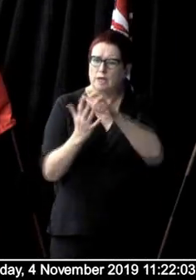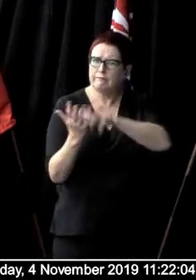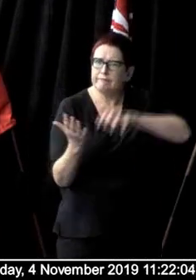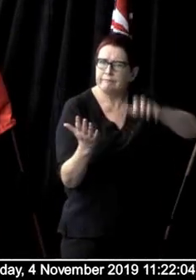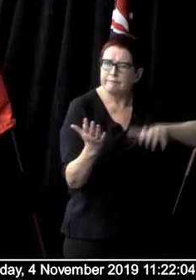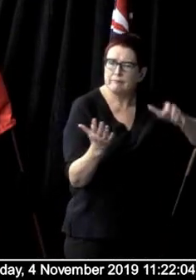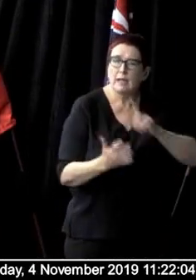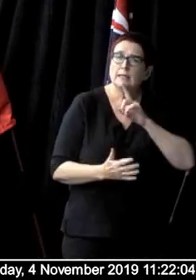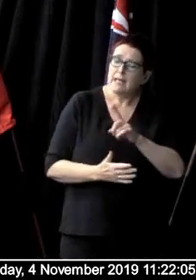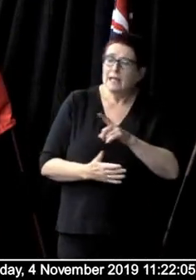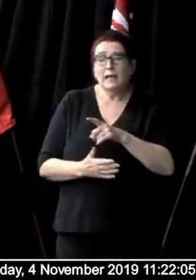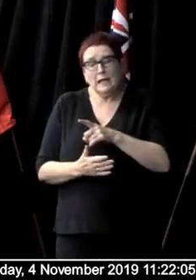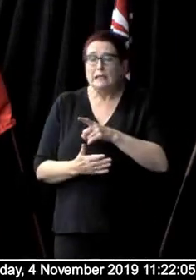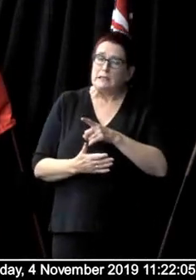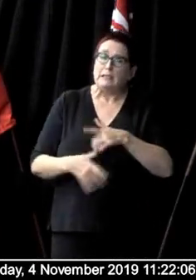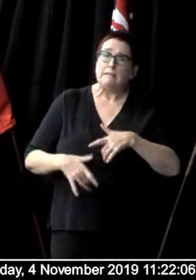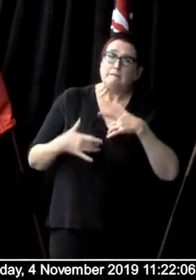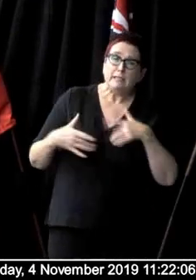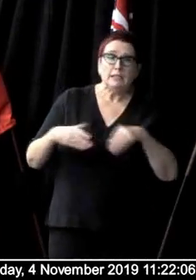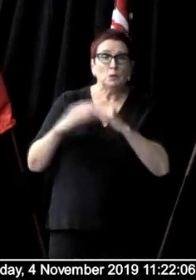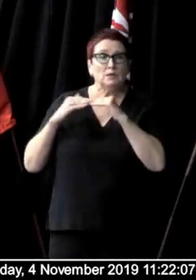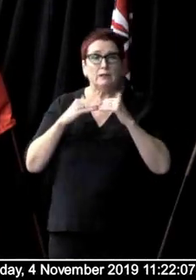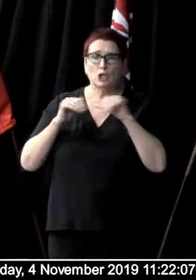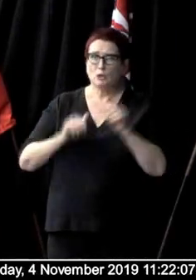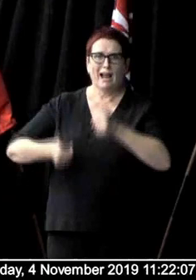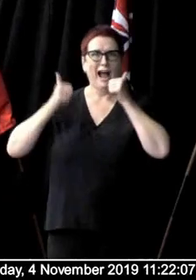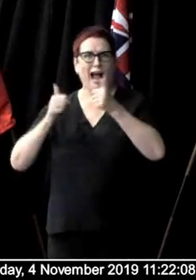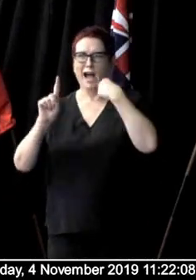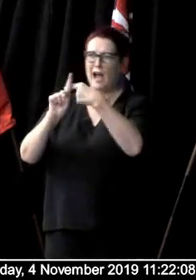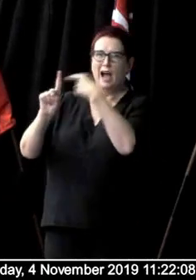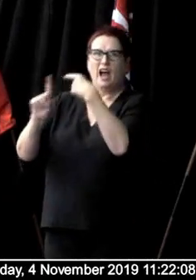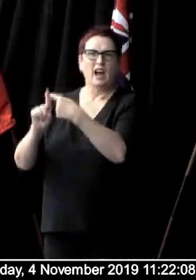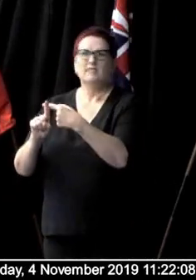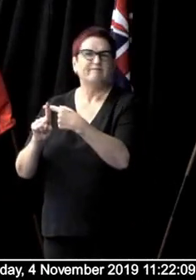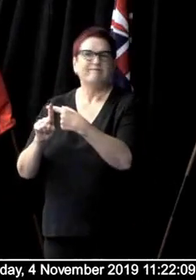promises has remained elusive to many students, particularly those with intellectual disability.